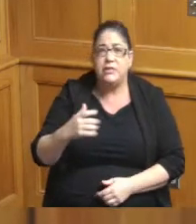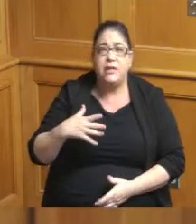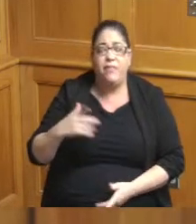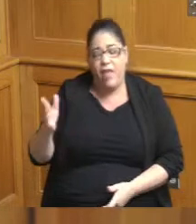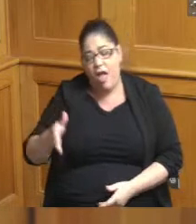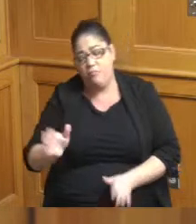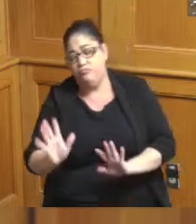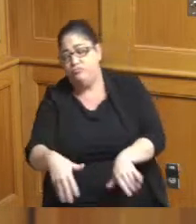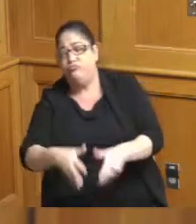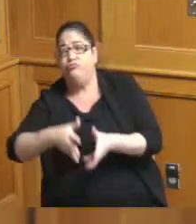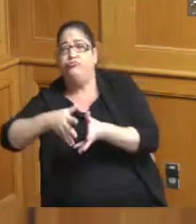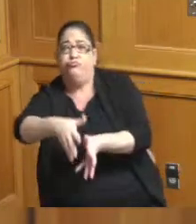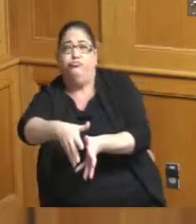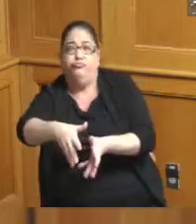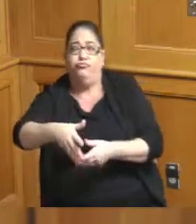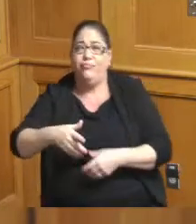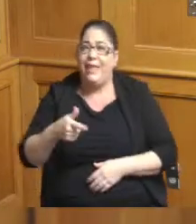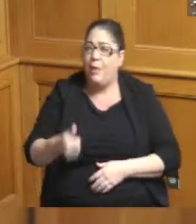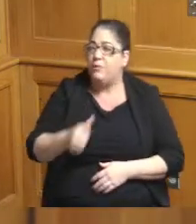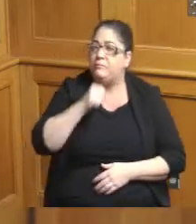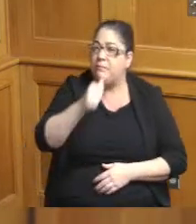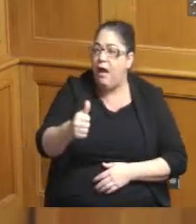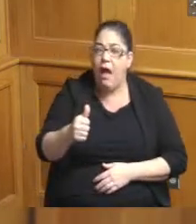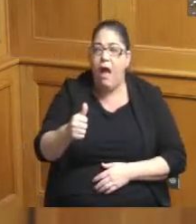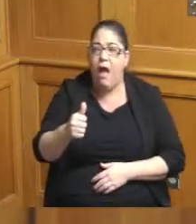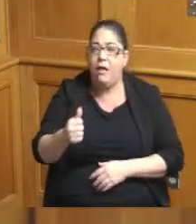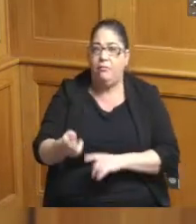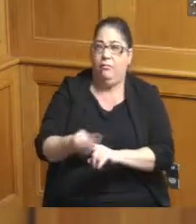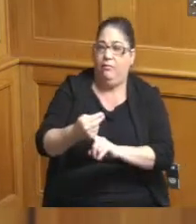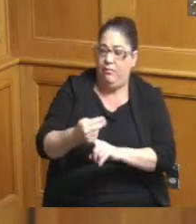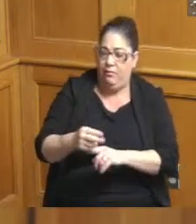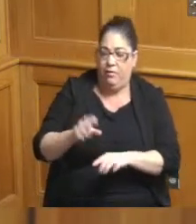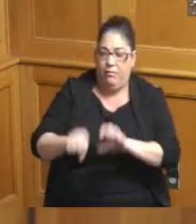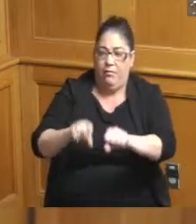to do with a hotel that was underperforming that was blighted that was nearly condemned